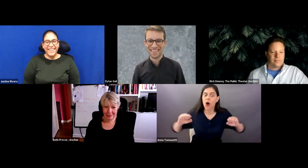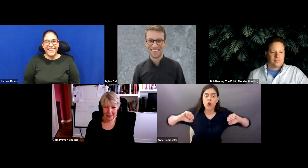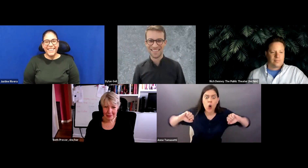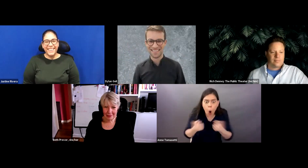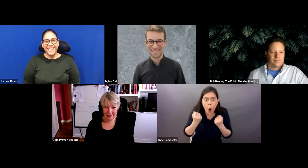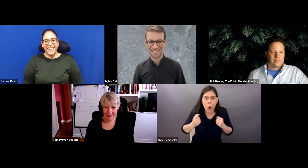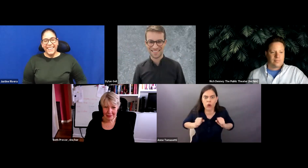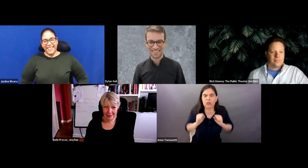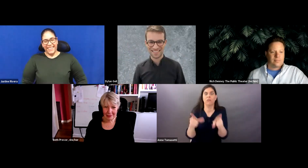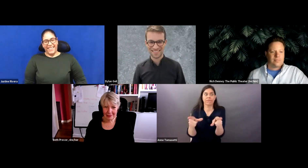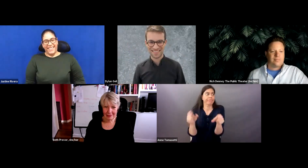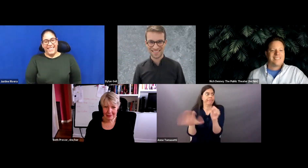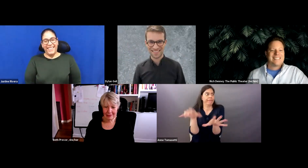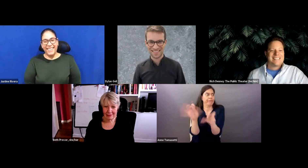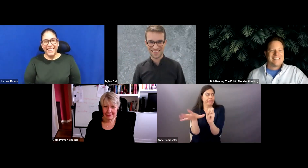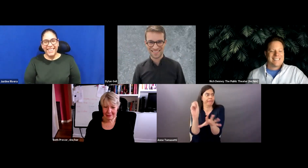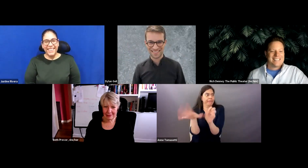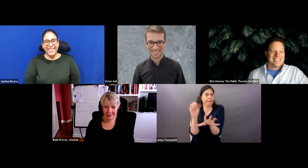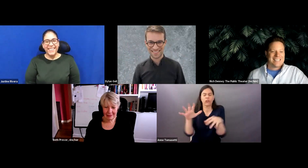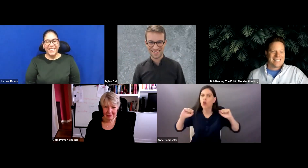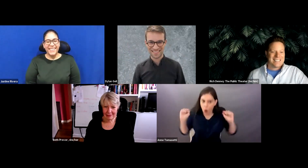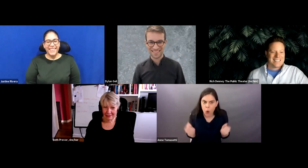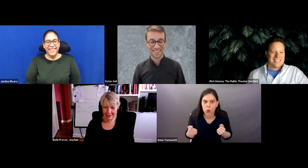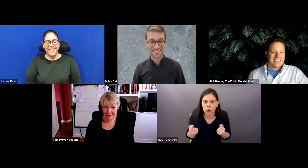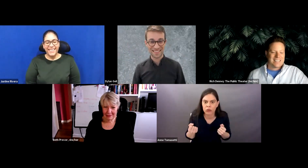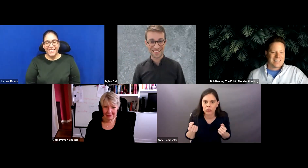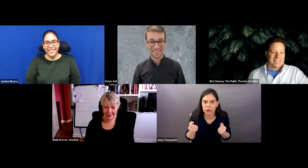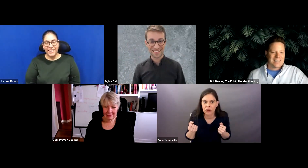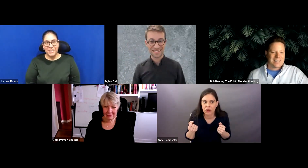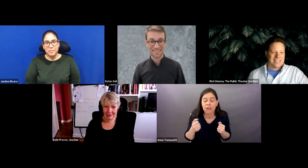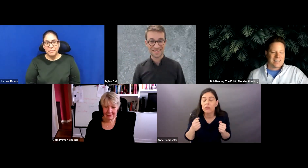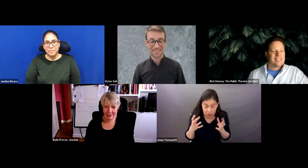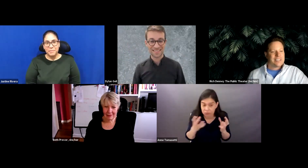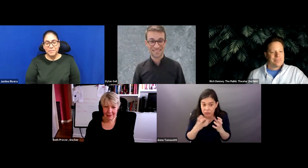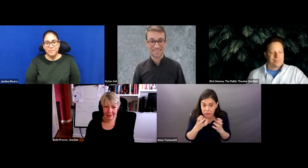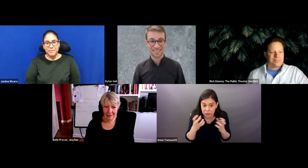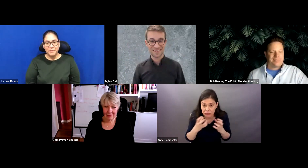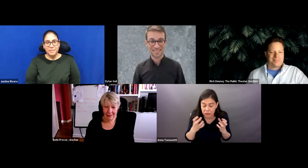Frenchetta, Frenchetta, you're wonderful. And she just without any rehearsal, any practice, had to just cold interpret that